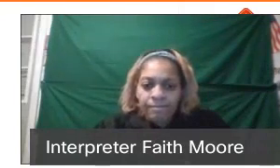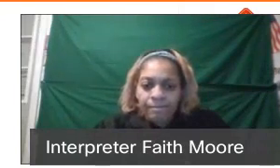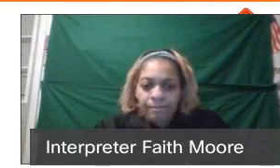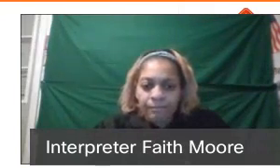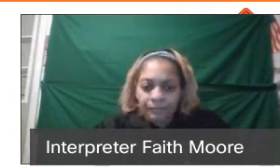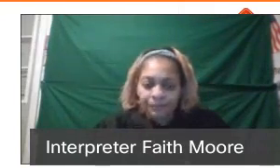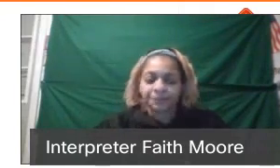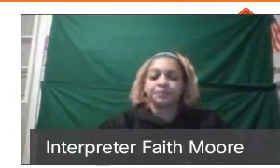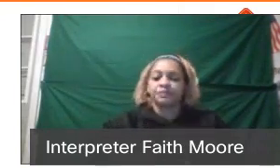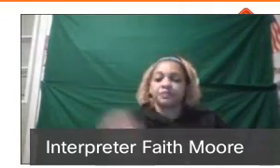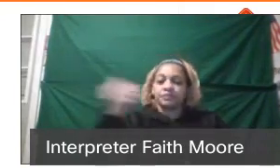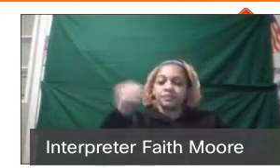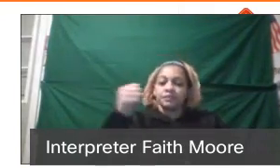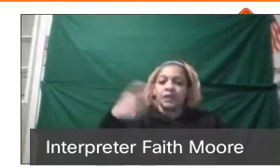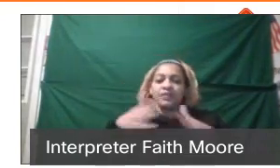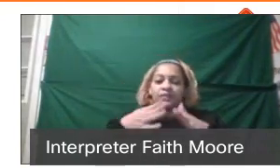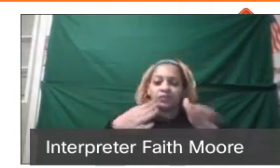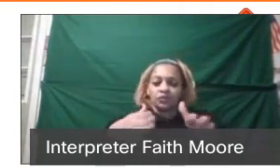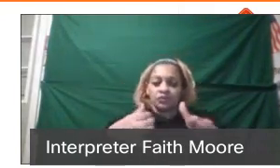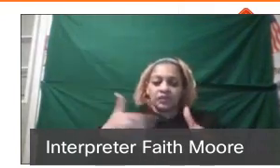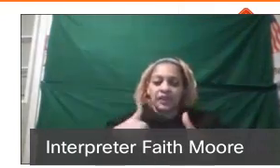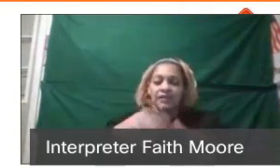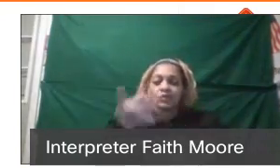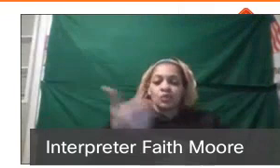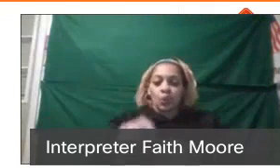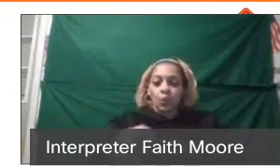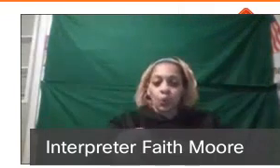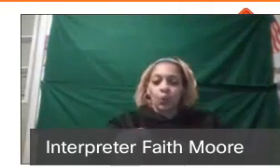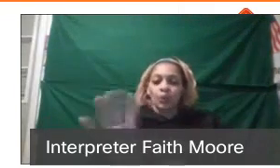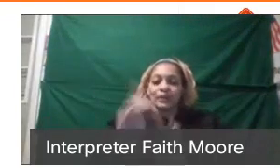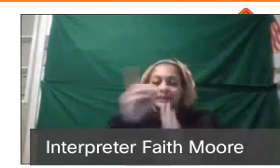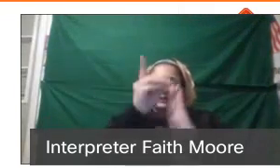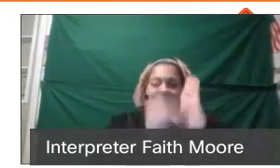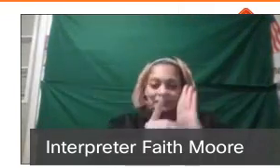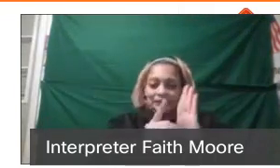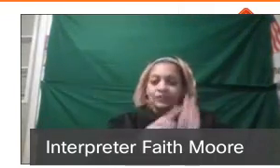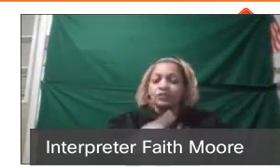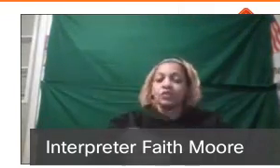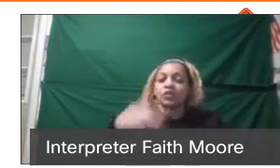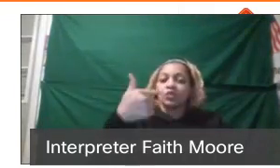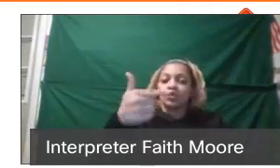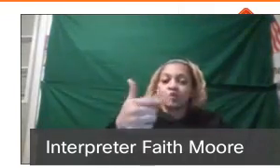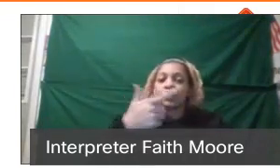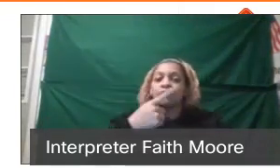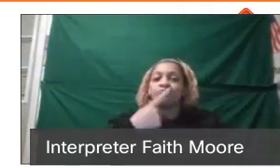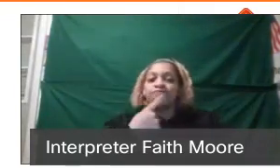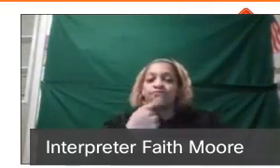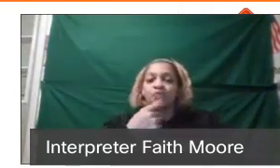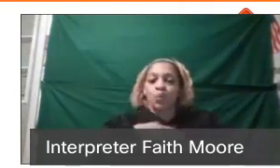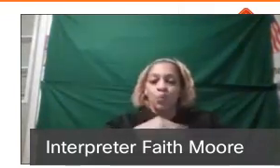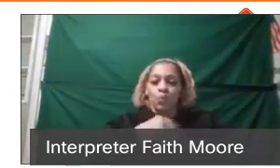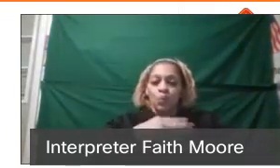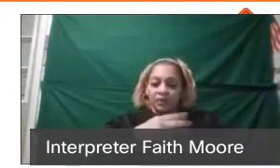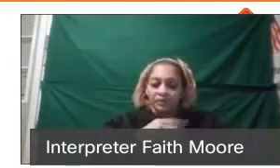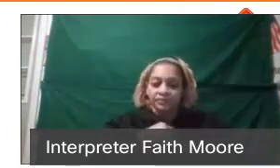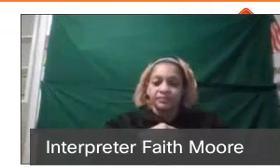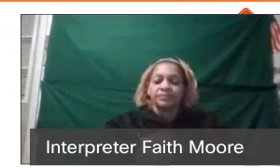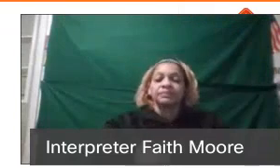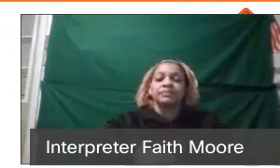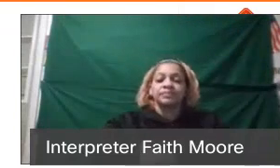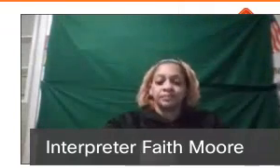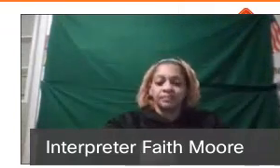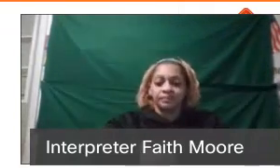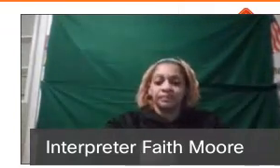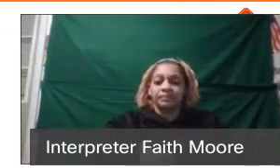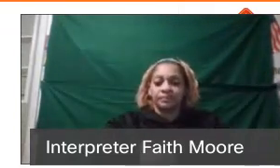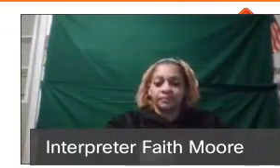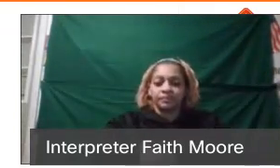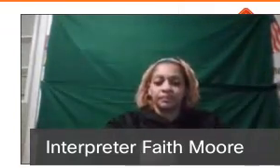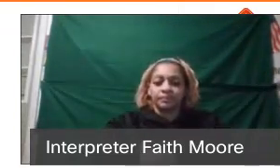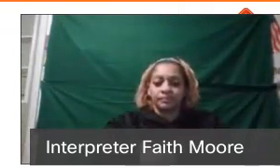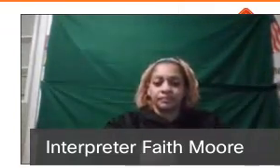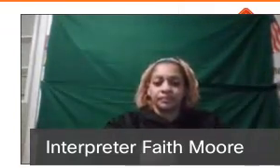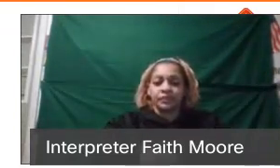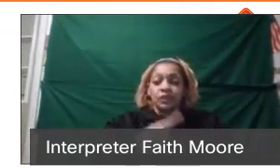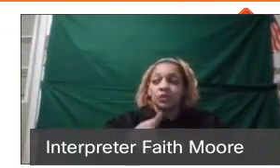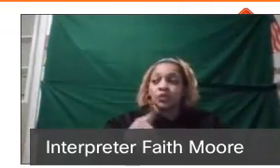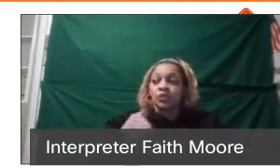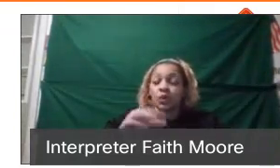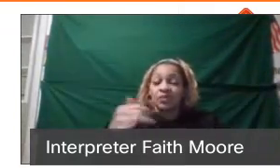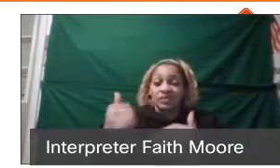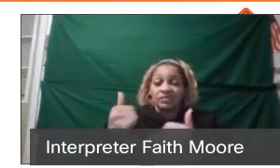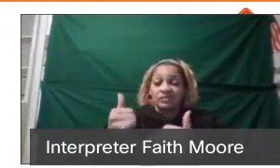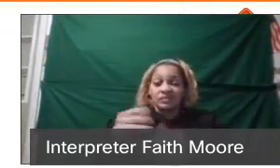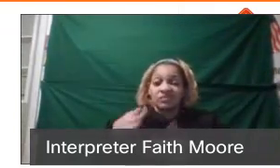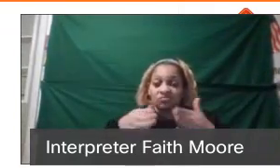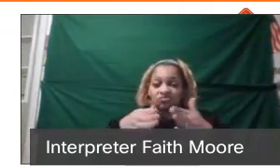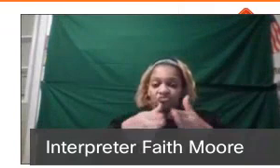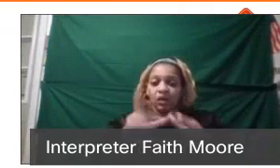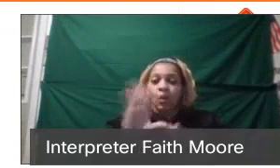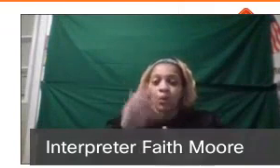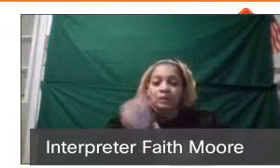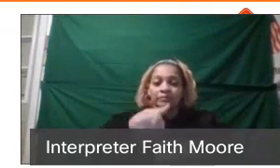The metric trail has its own brandy design, which is this screen, red and white package, which is finding signage, long, the existing section of trailing and that will be extended to this section.